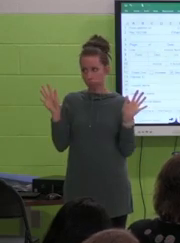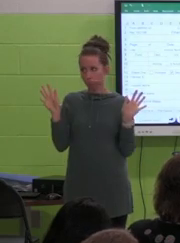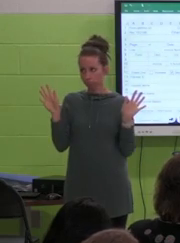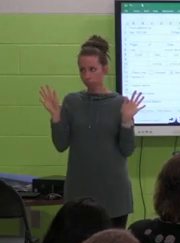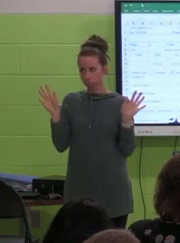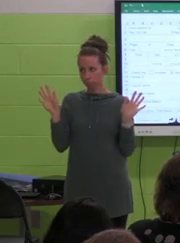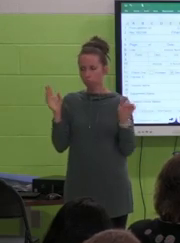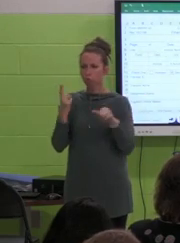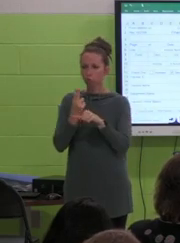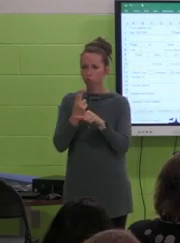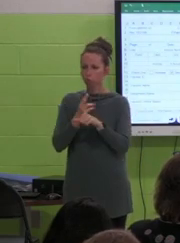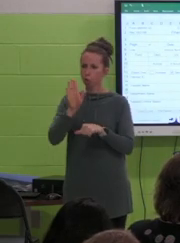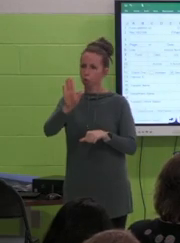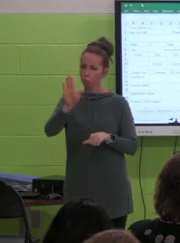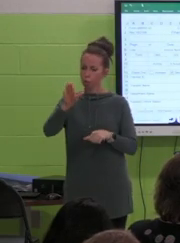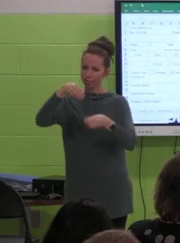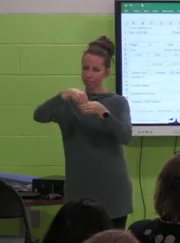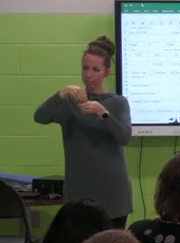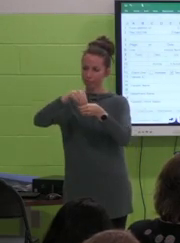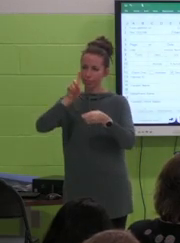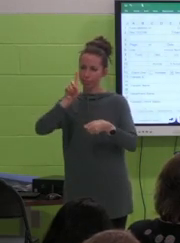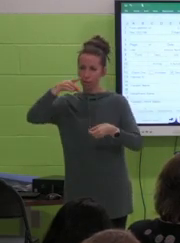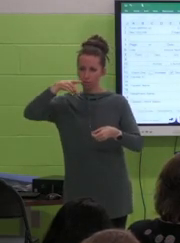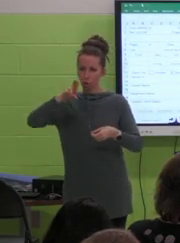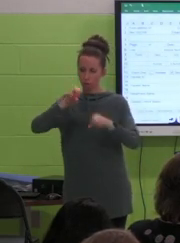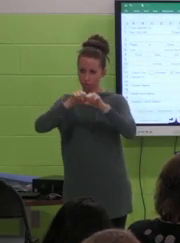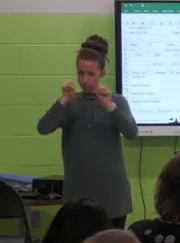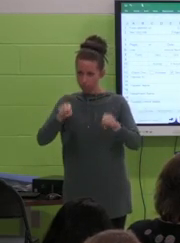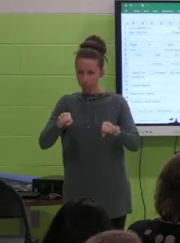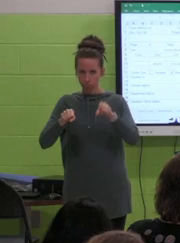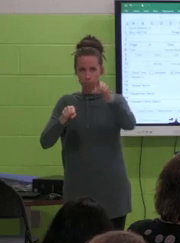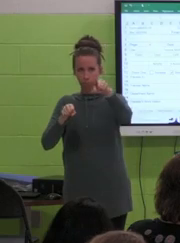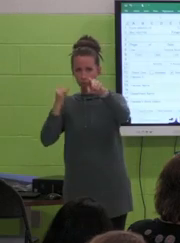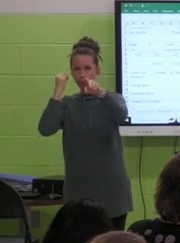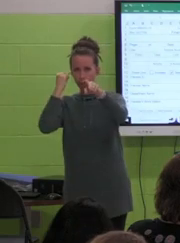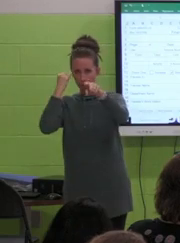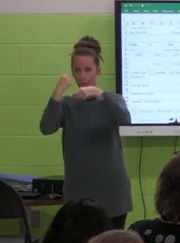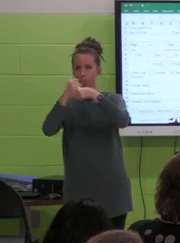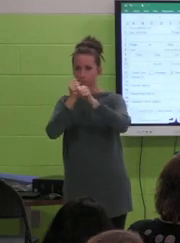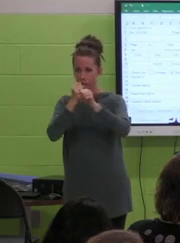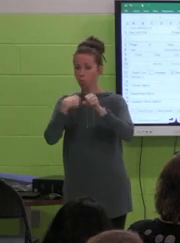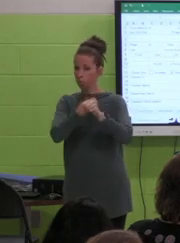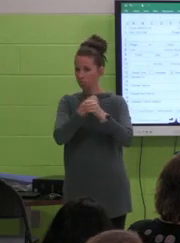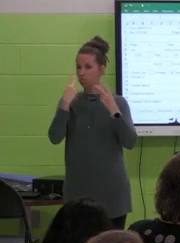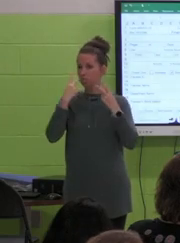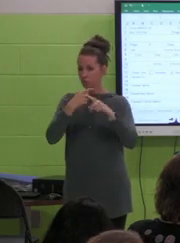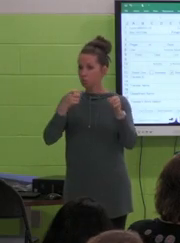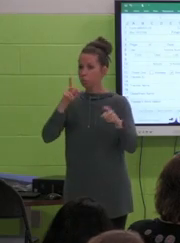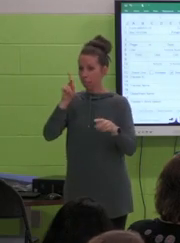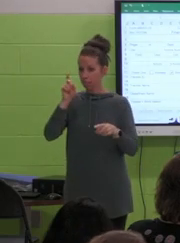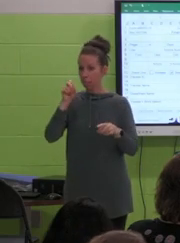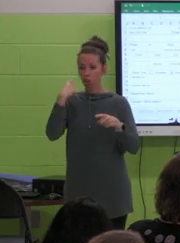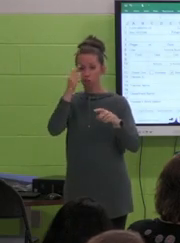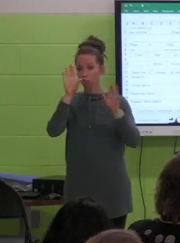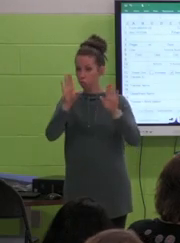your use your internal DPR system that Jarod buil we've seen it at the department, it looks great I